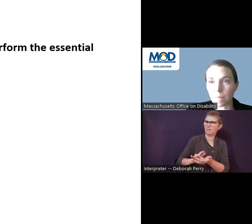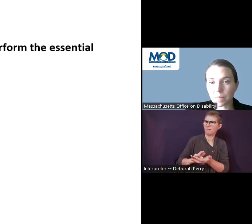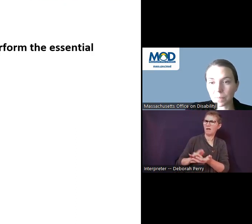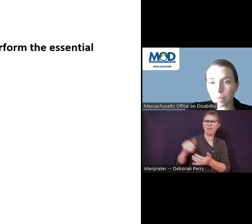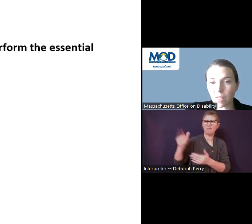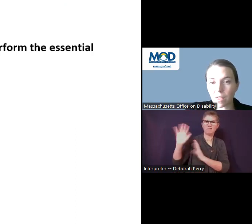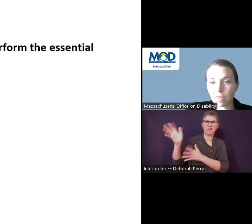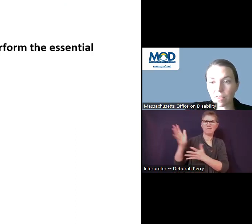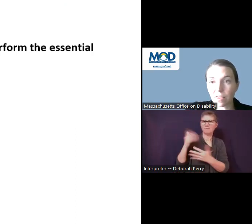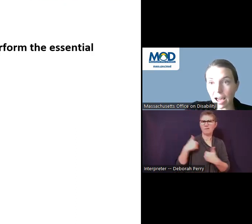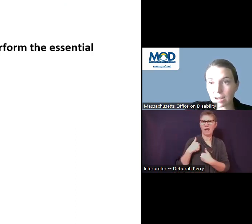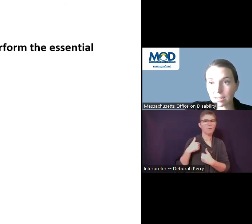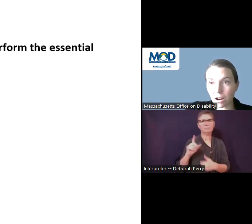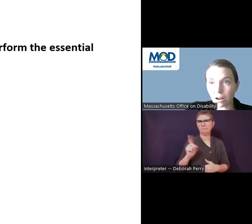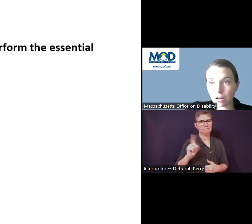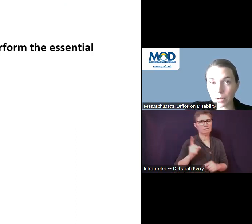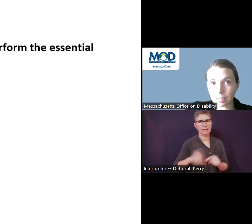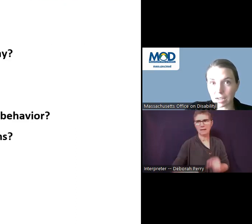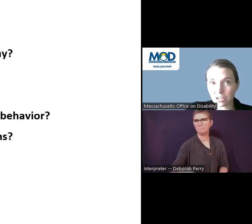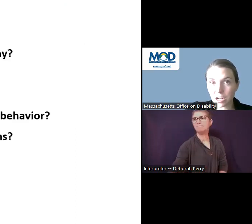a really good point. That is our presentation